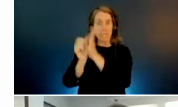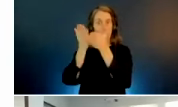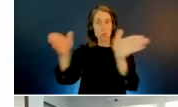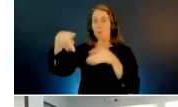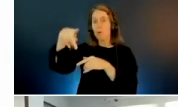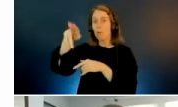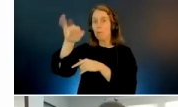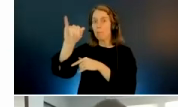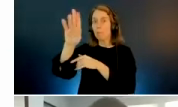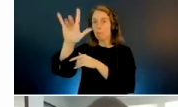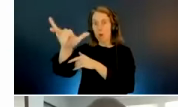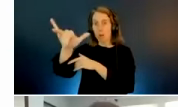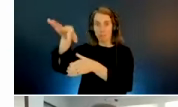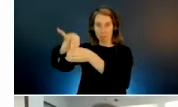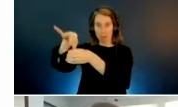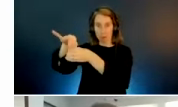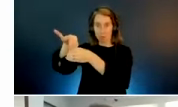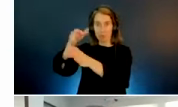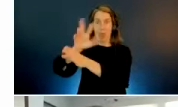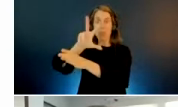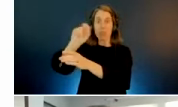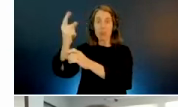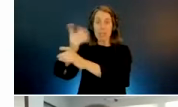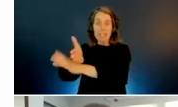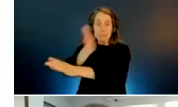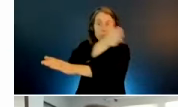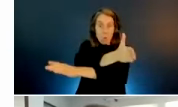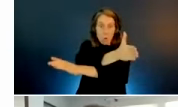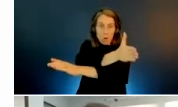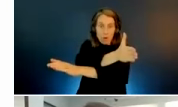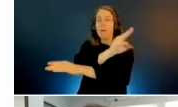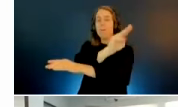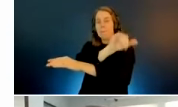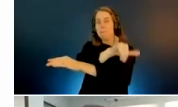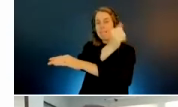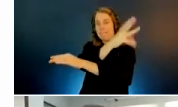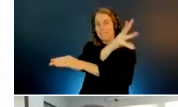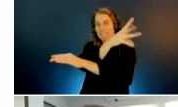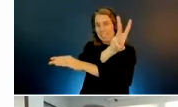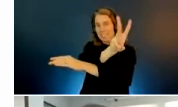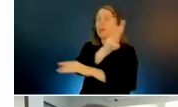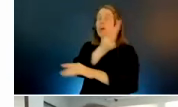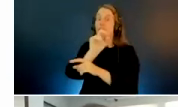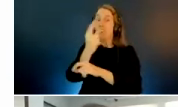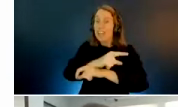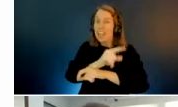30 days falls on a Saturday so you have until the monday and these are postmark deadlines if you are